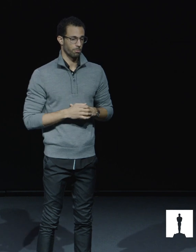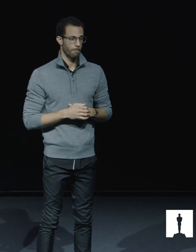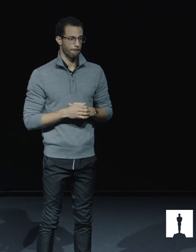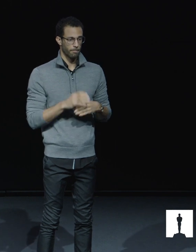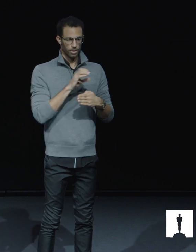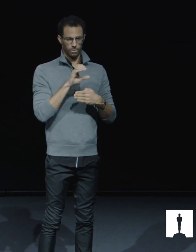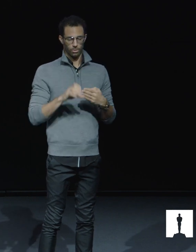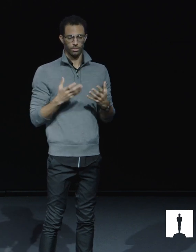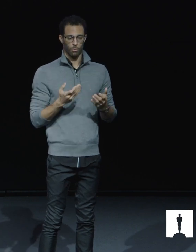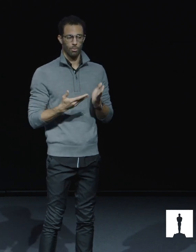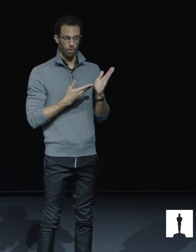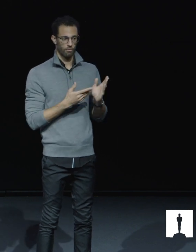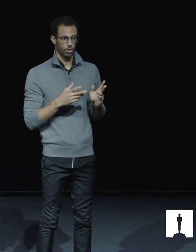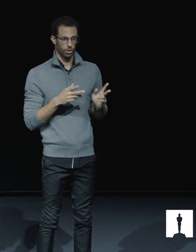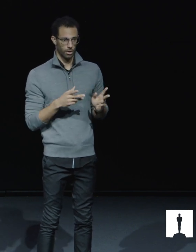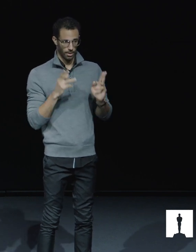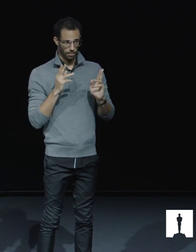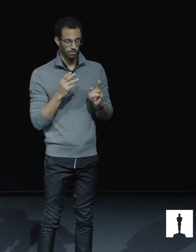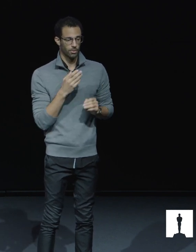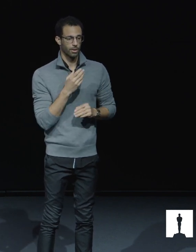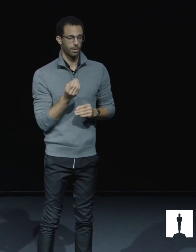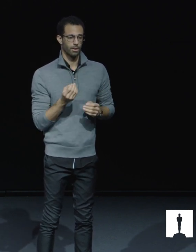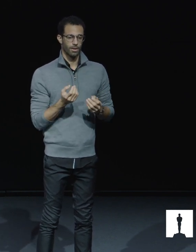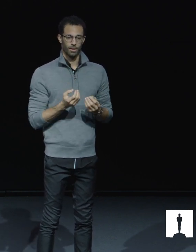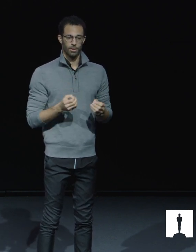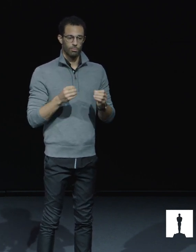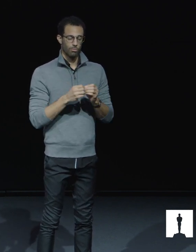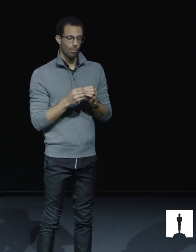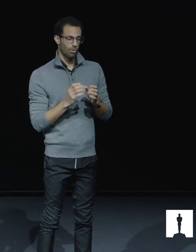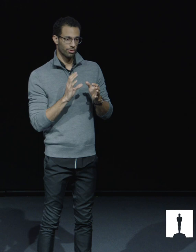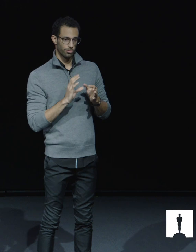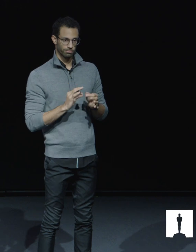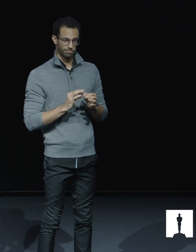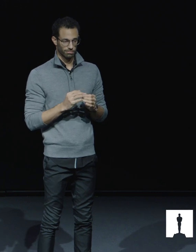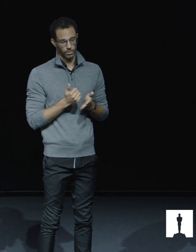a little clip and a little more prattle to get you to think about these things. I'm a